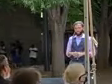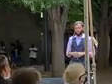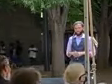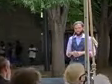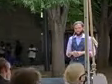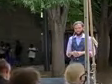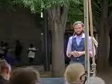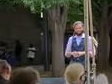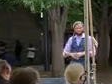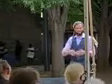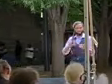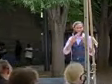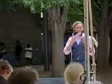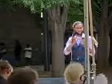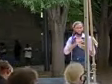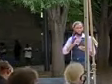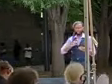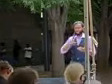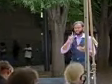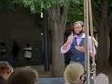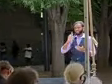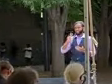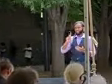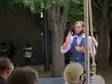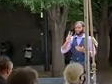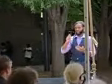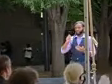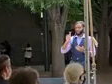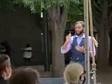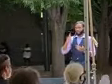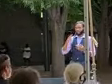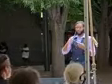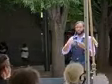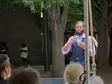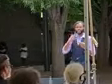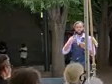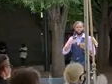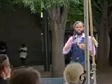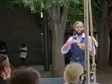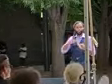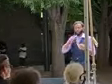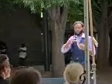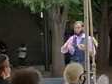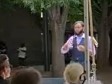Thank you, Senator Duckworth, and Congresswoman Holmes Norton for being with us today.